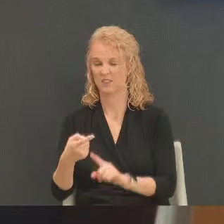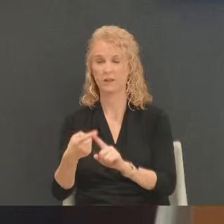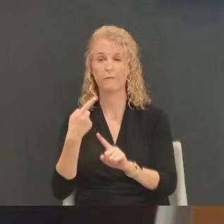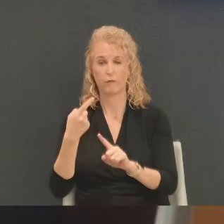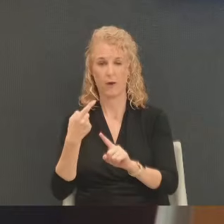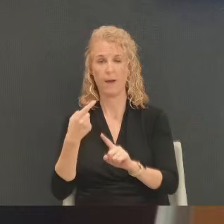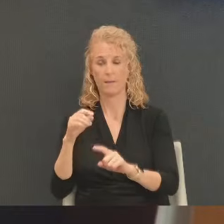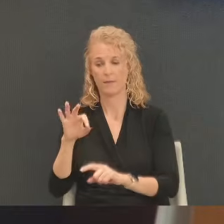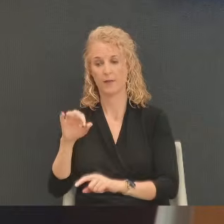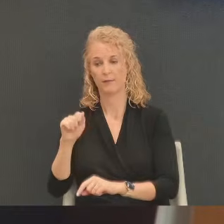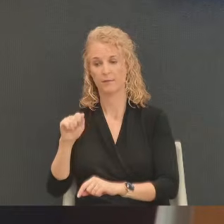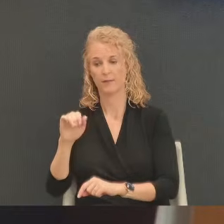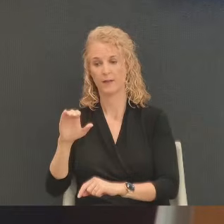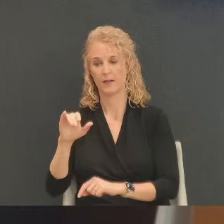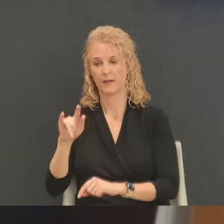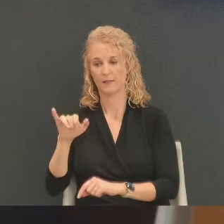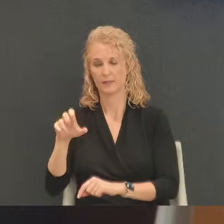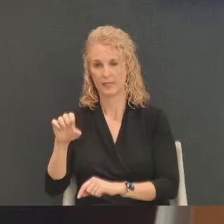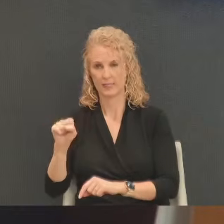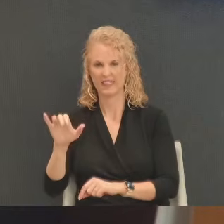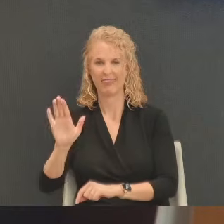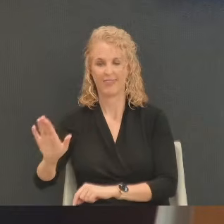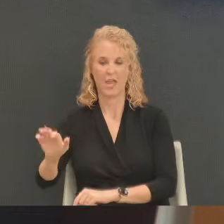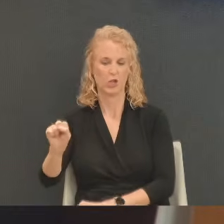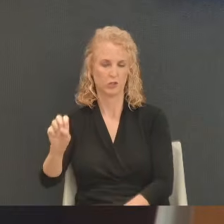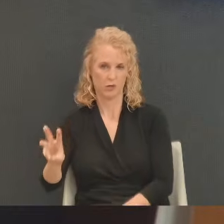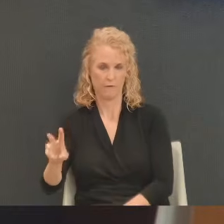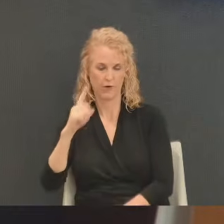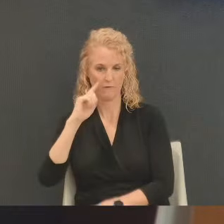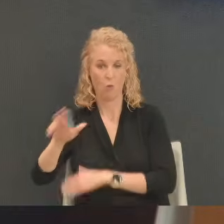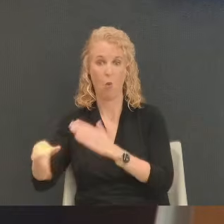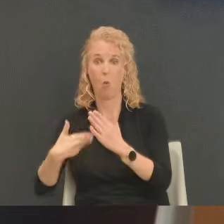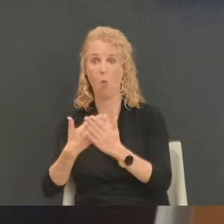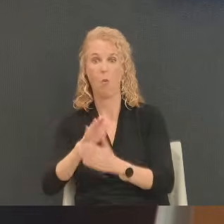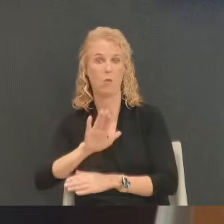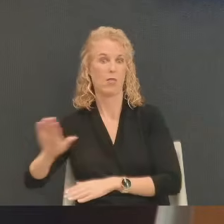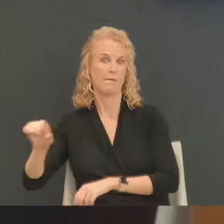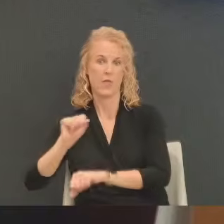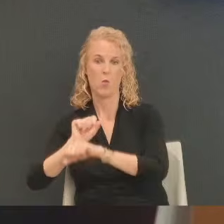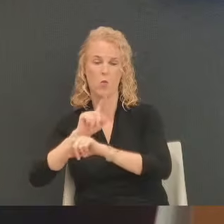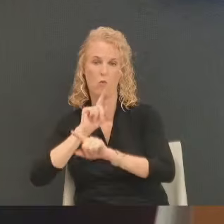department. This is the software that they use for all of their work orders for all their workflow